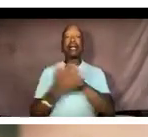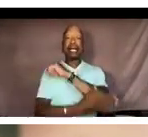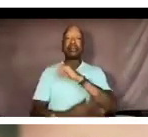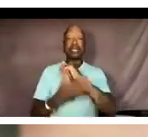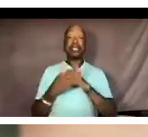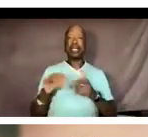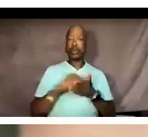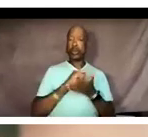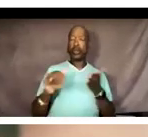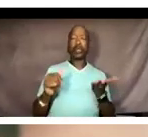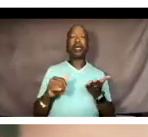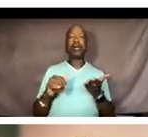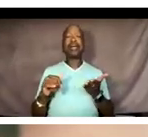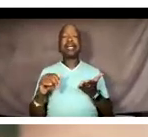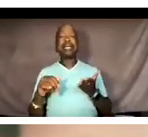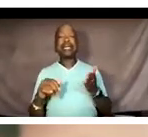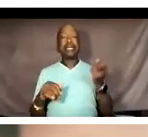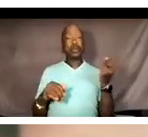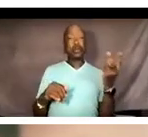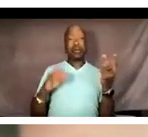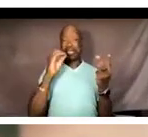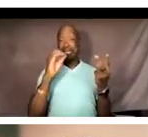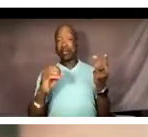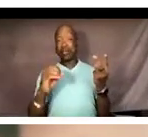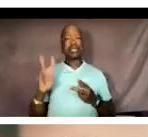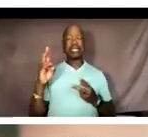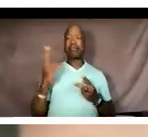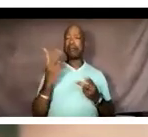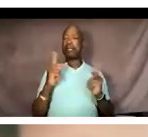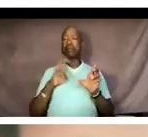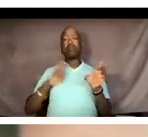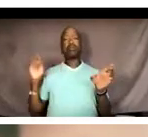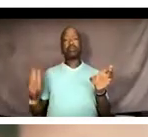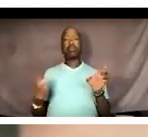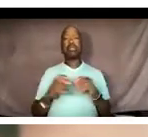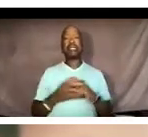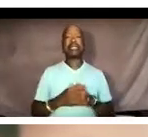wearing a mask a misdemeanor with unclear health and religious exemptions and gives the police the